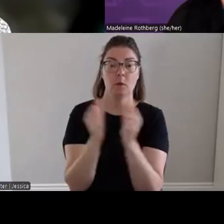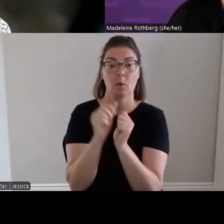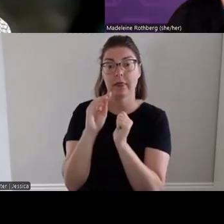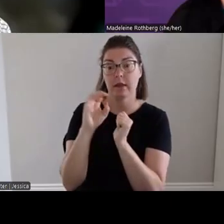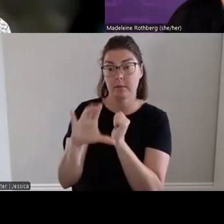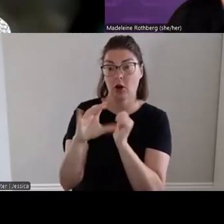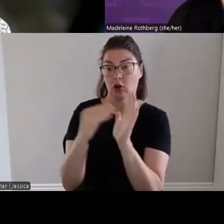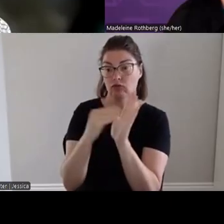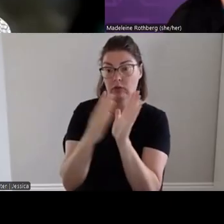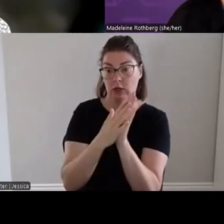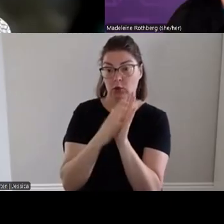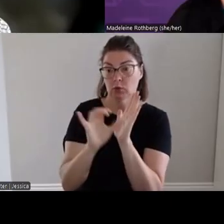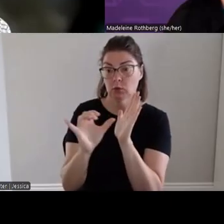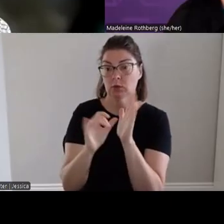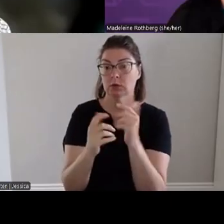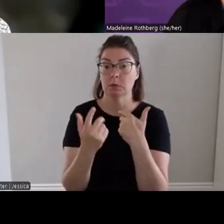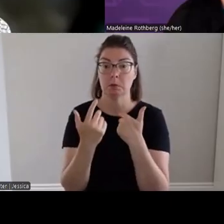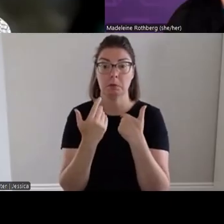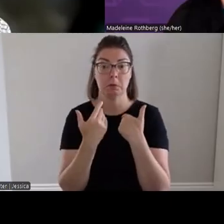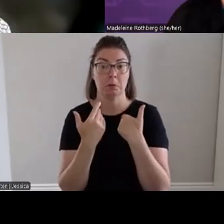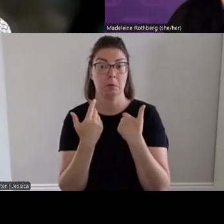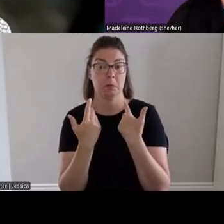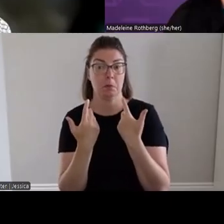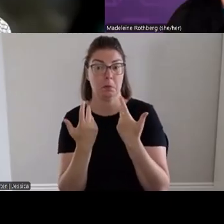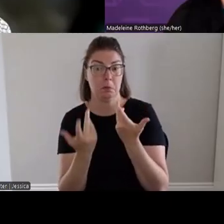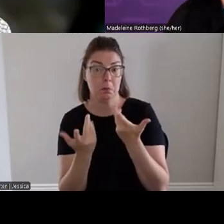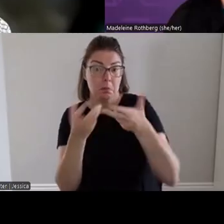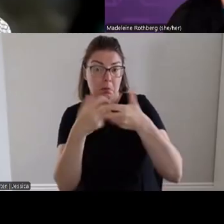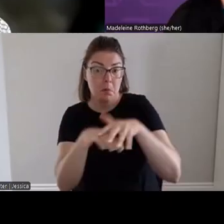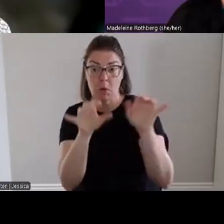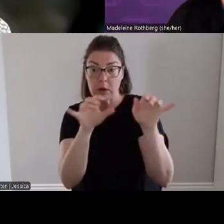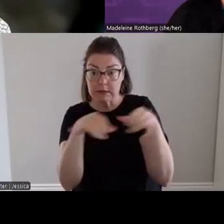them in a MARC record as well. Might incorporation or standardisation of these tags be